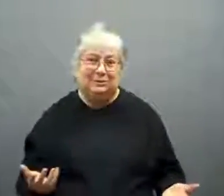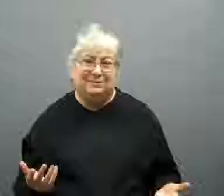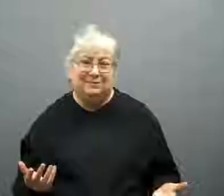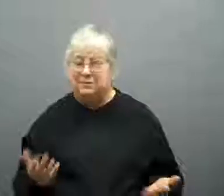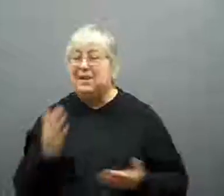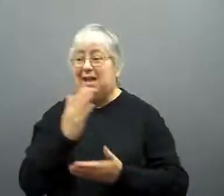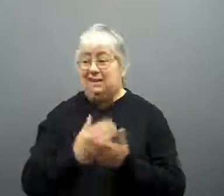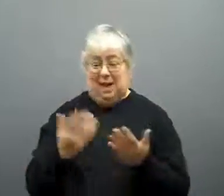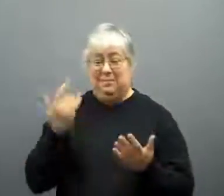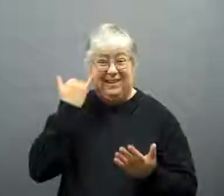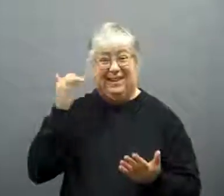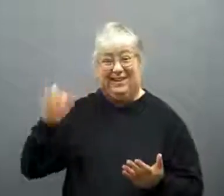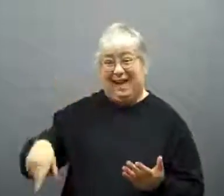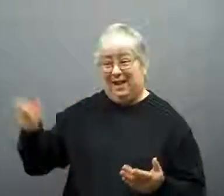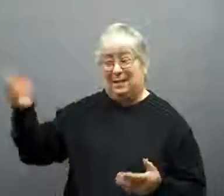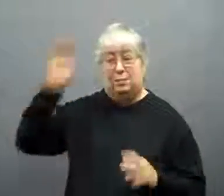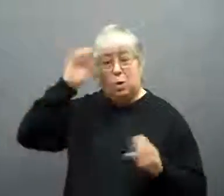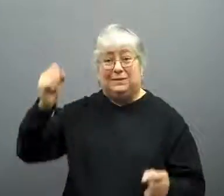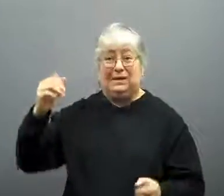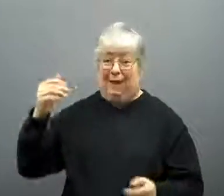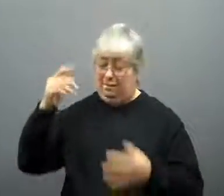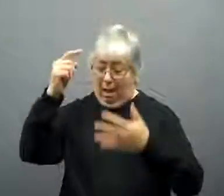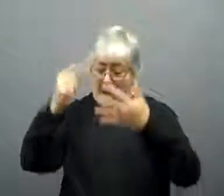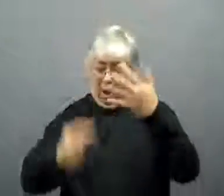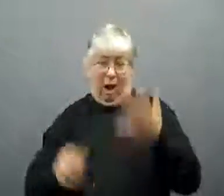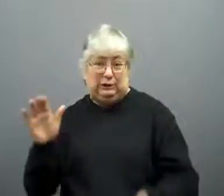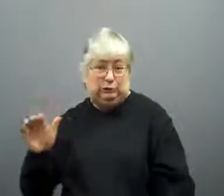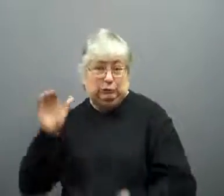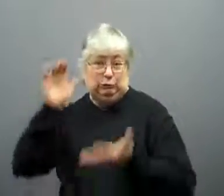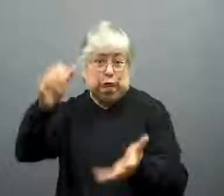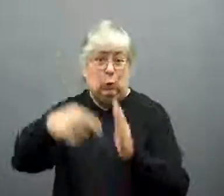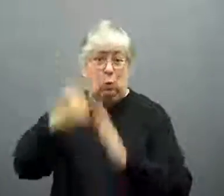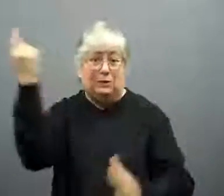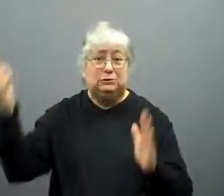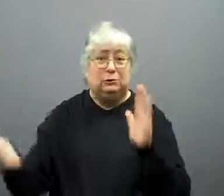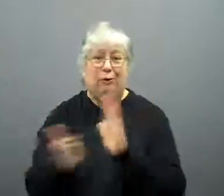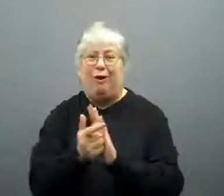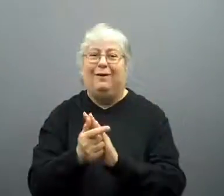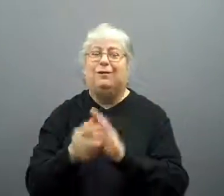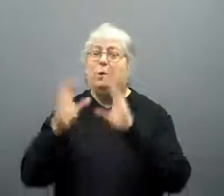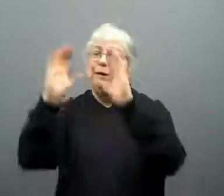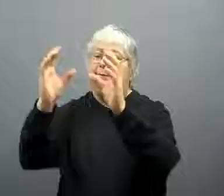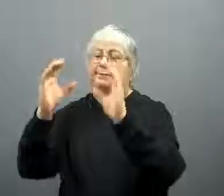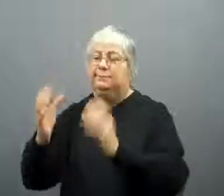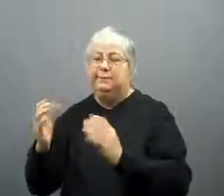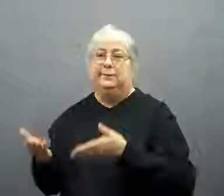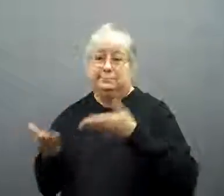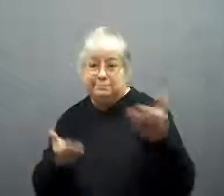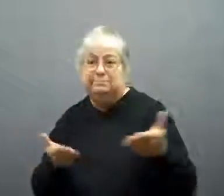The proposal will not be presented as one big law.